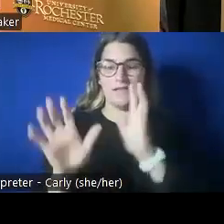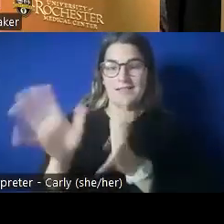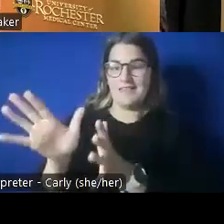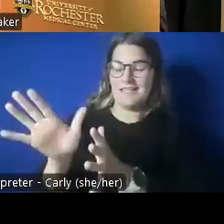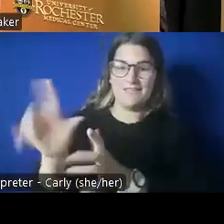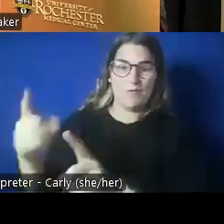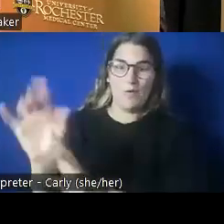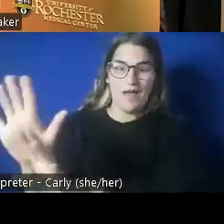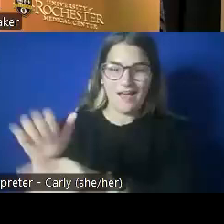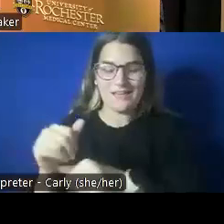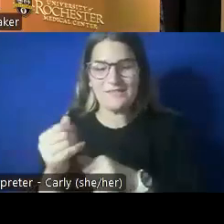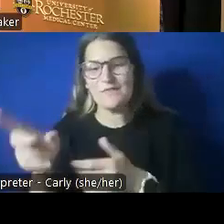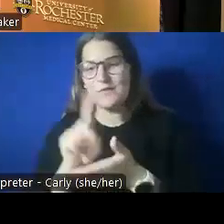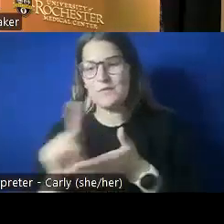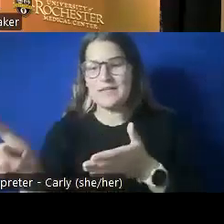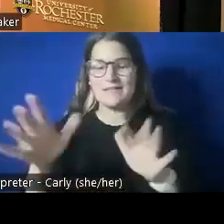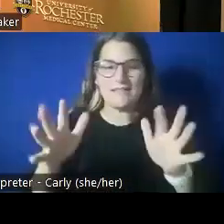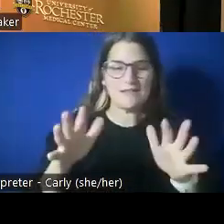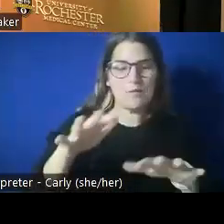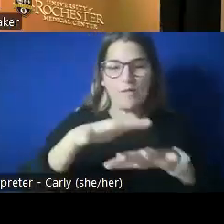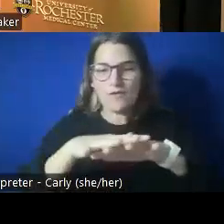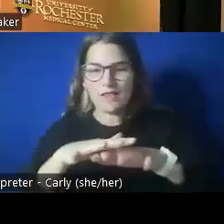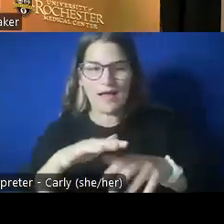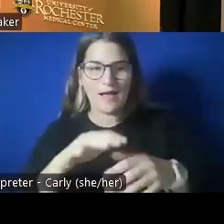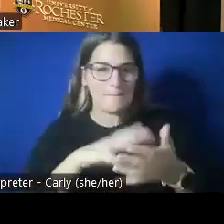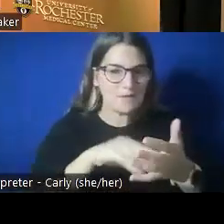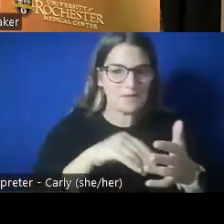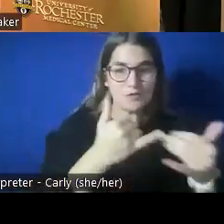having a couple of weeks of sort of overlap in her current role and then probably by the